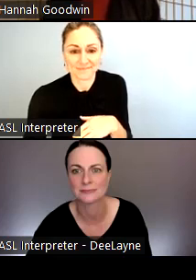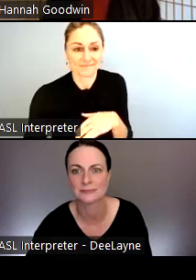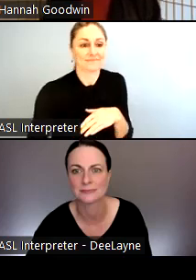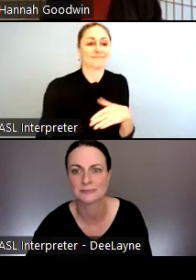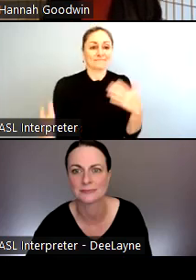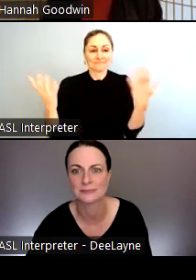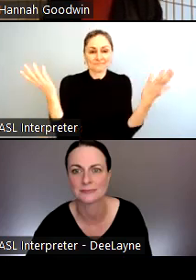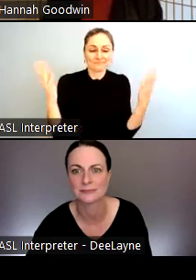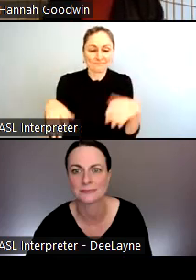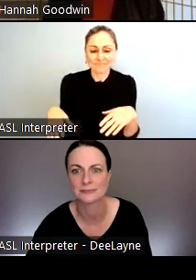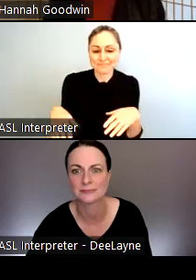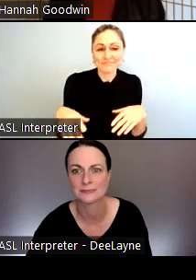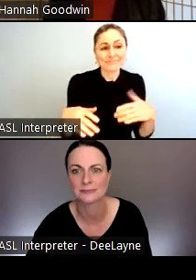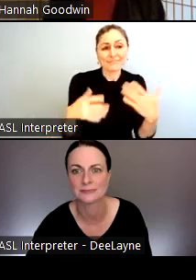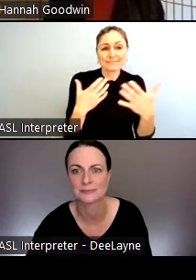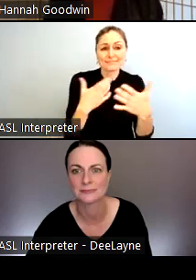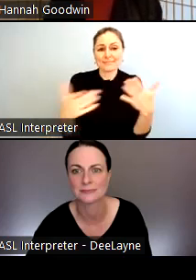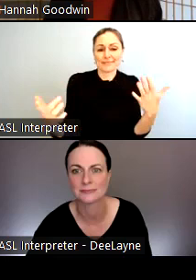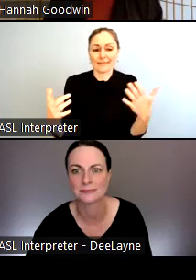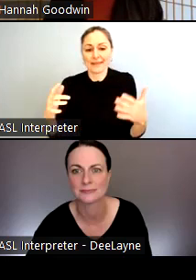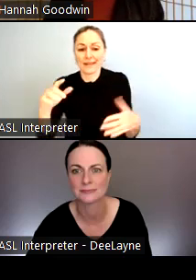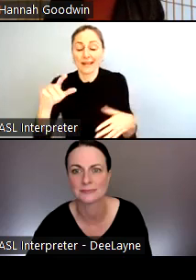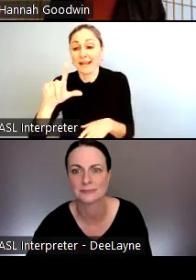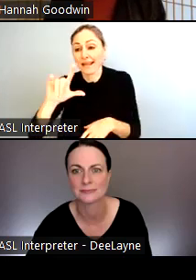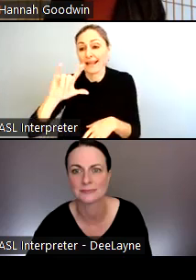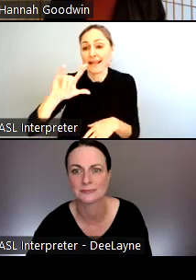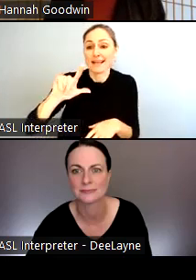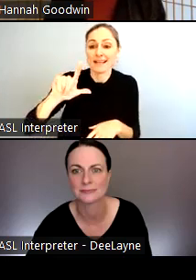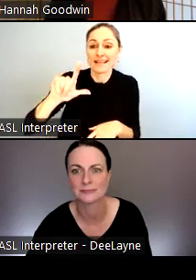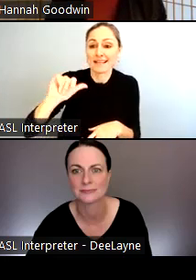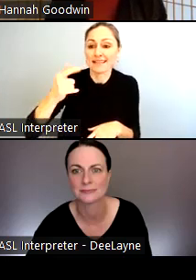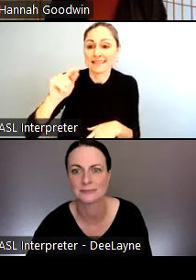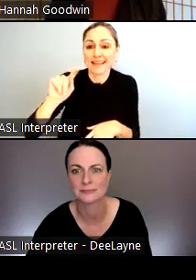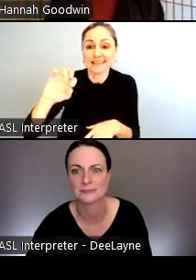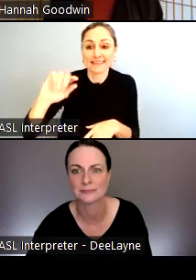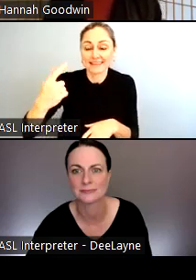So a lightning talk is very short. It's 15 minutes.